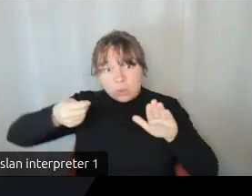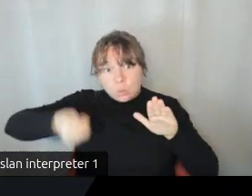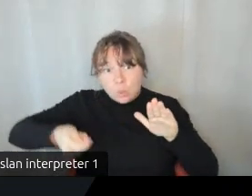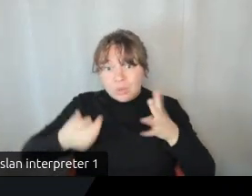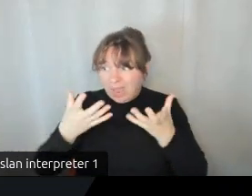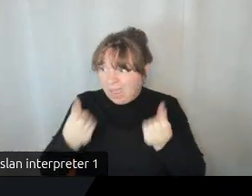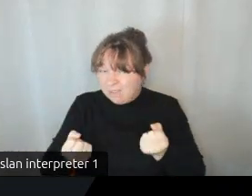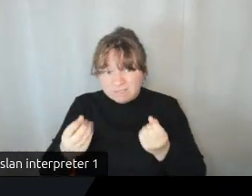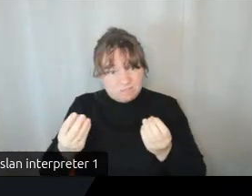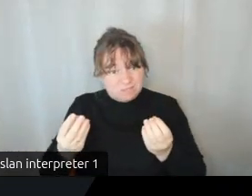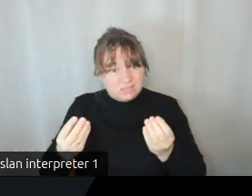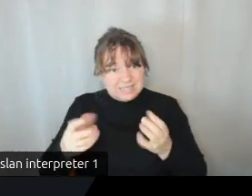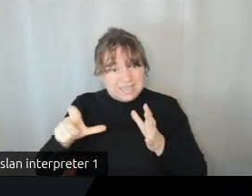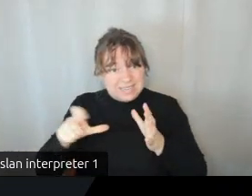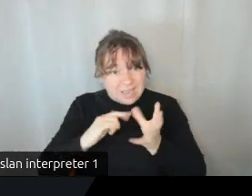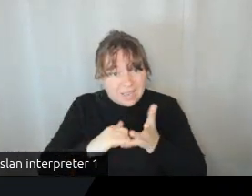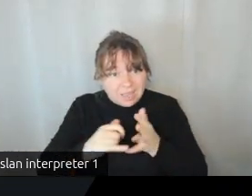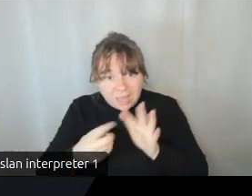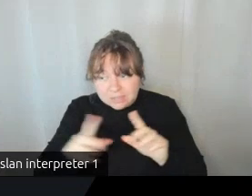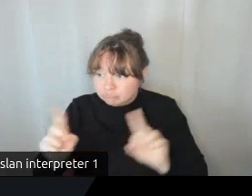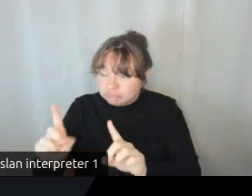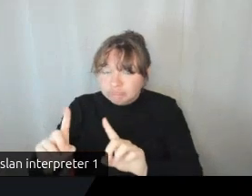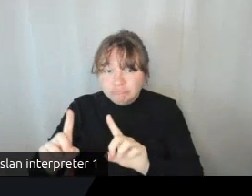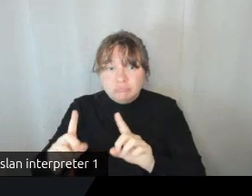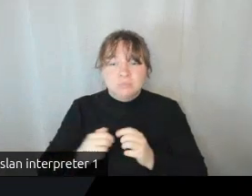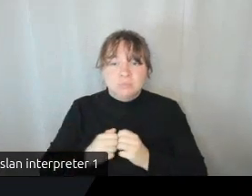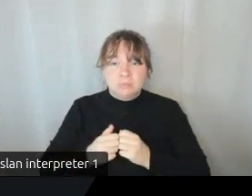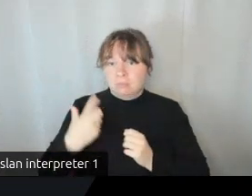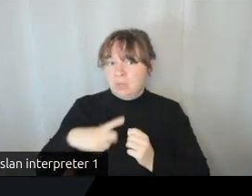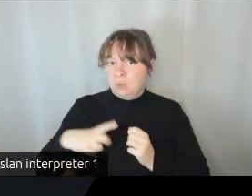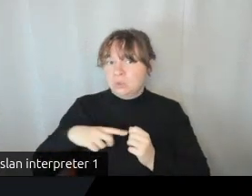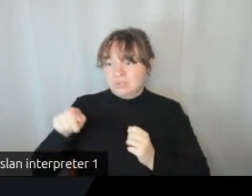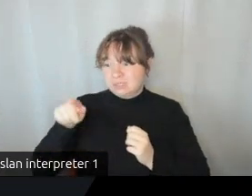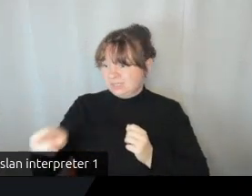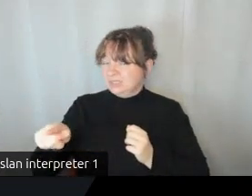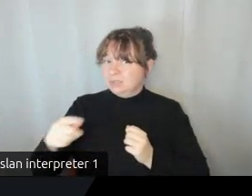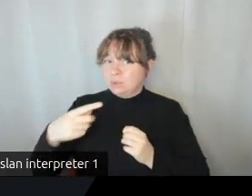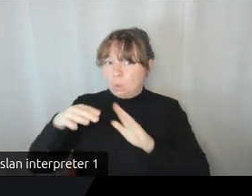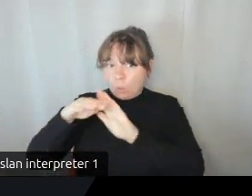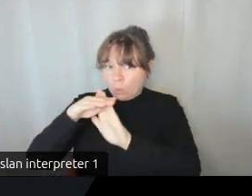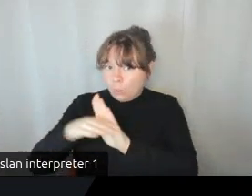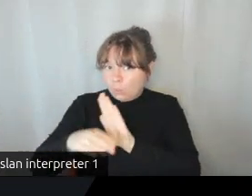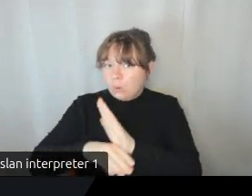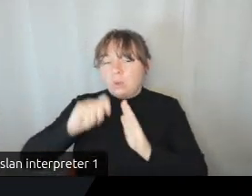look like because that can impact the exceptions and conditions that they might be asking for. Now